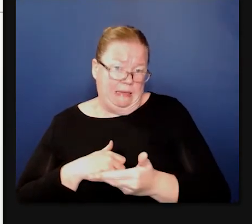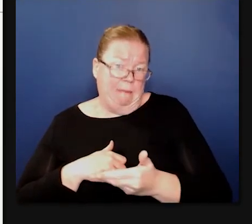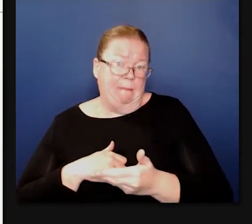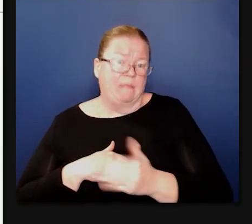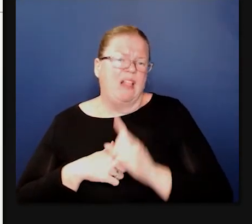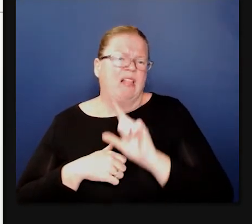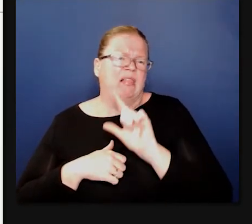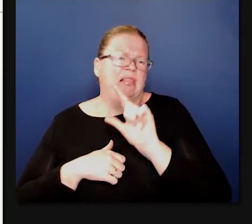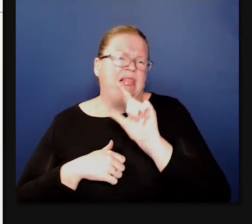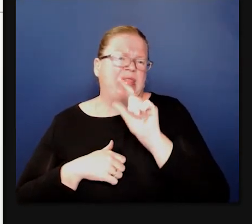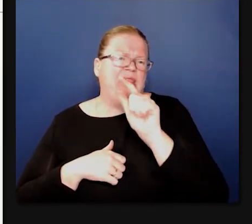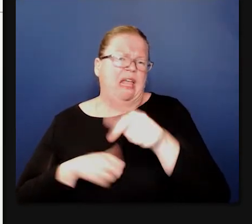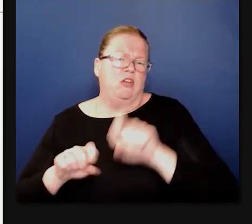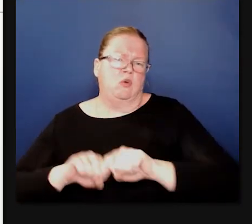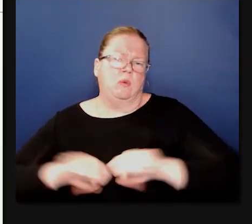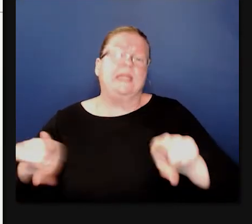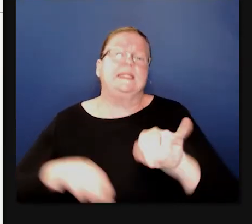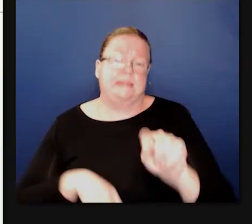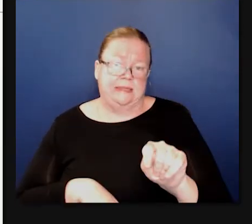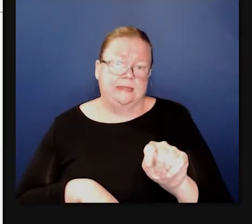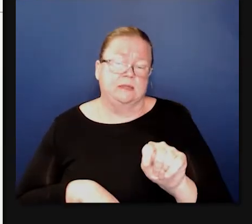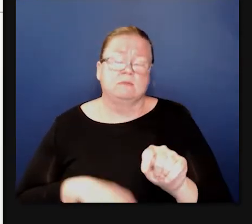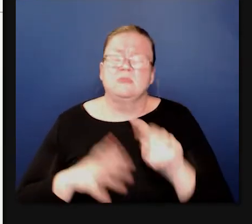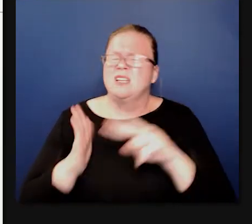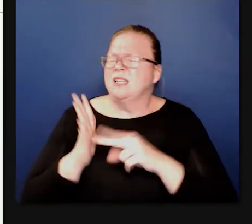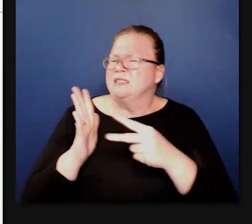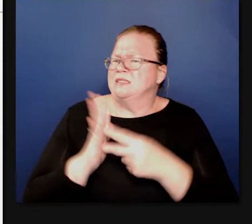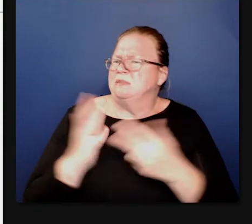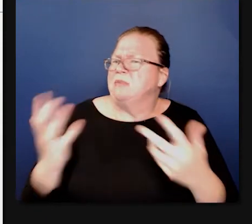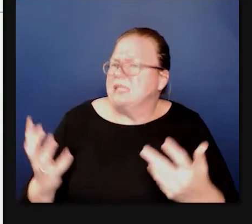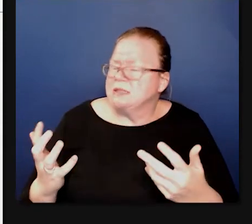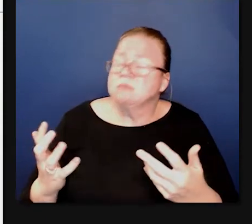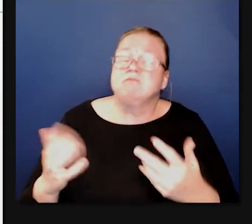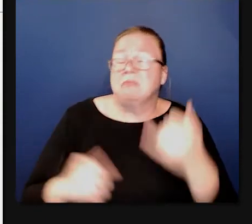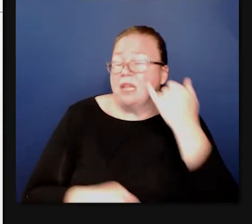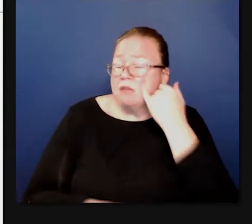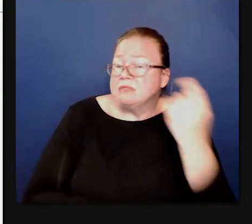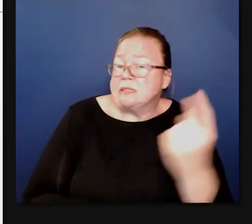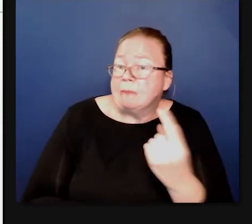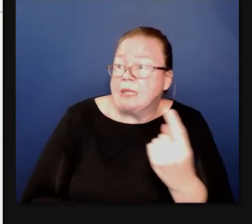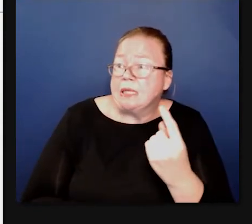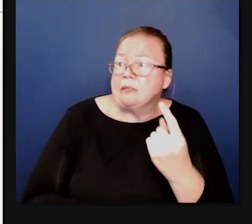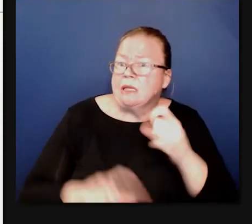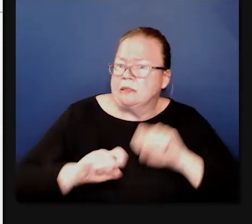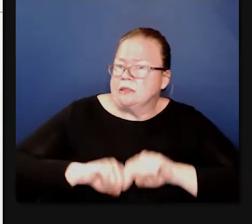and then eventually have it released out to public. What this means is that even if the item is out,